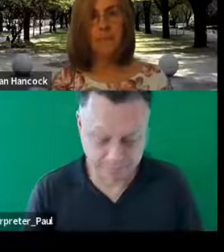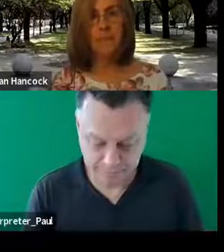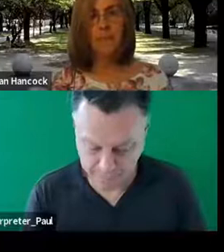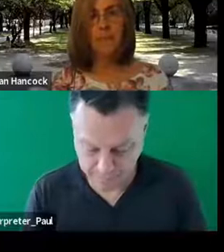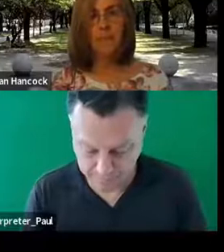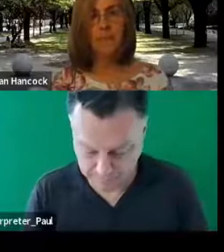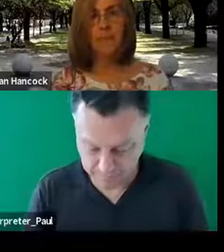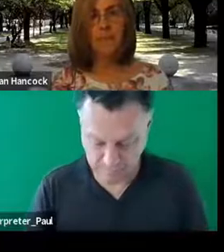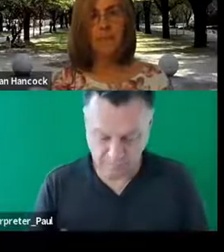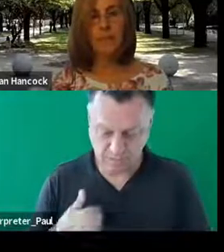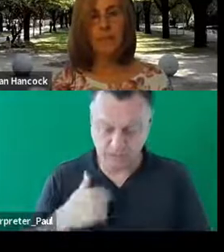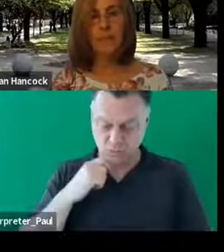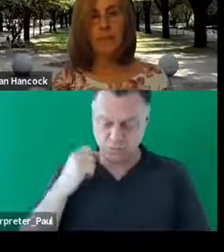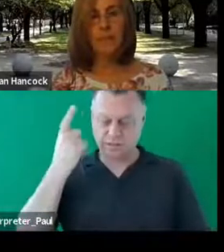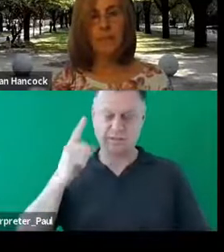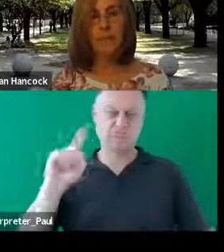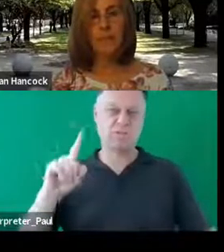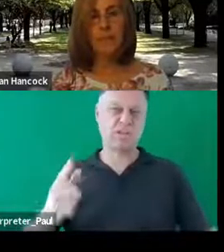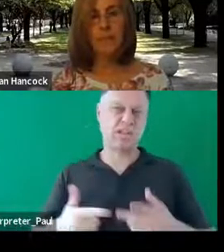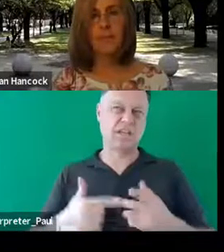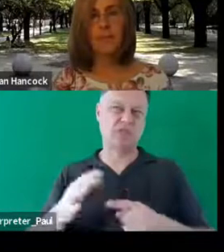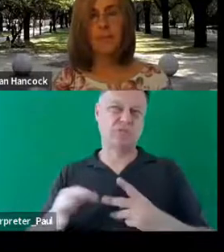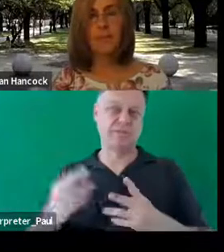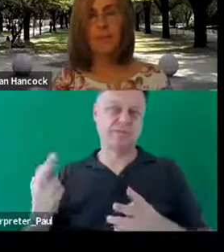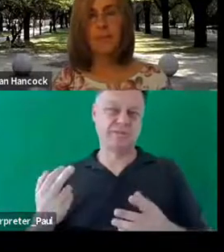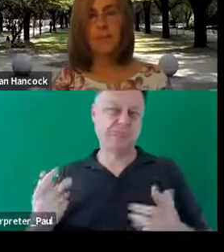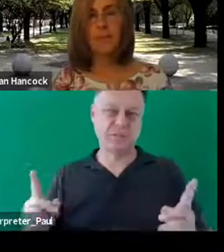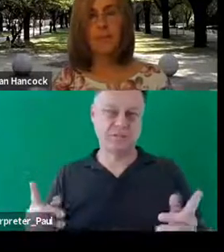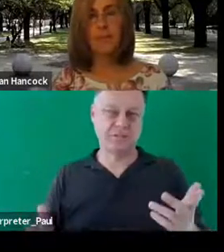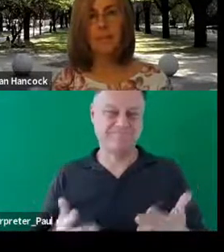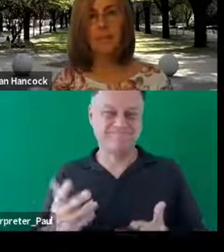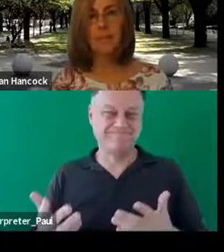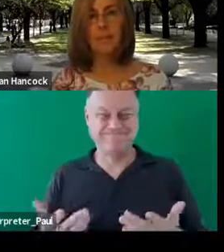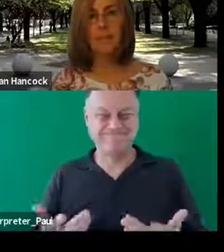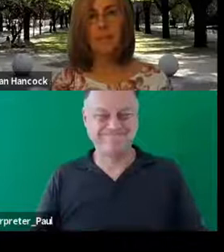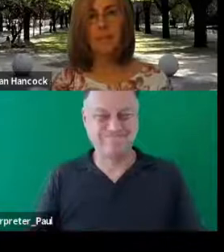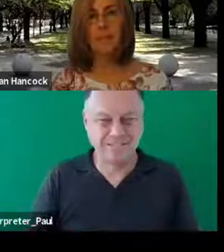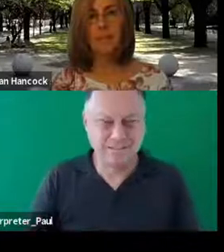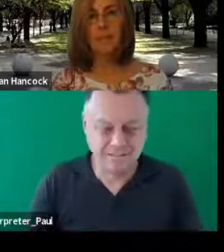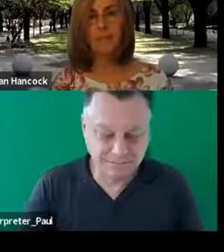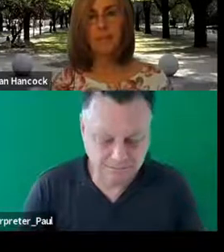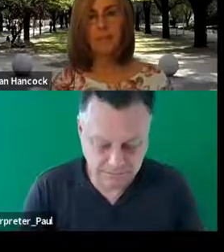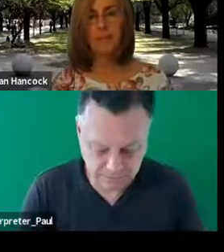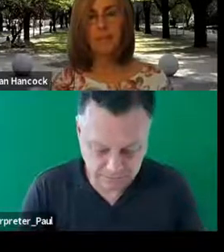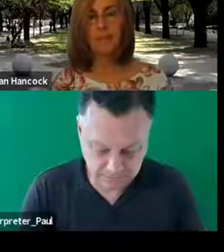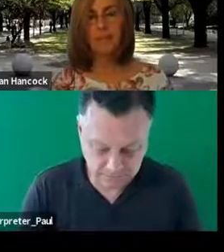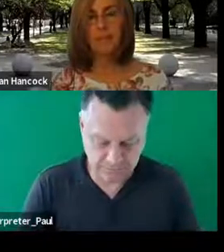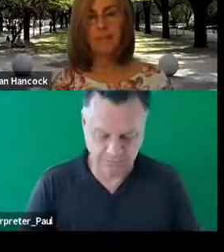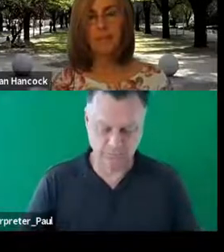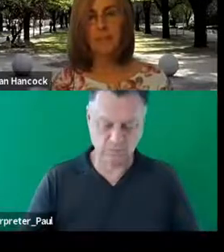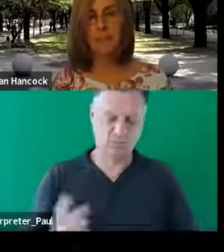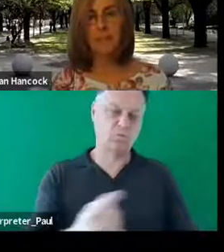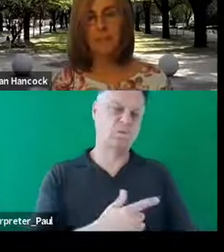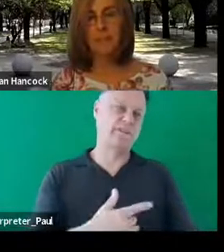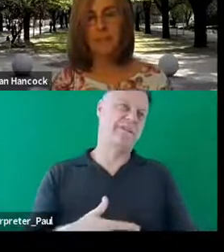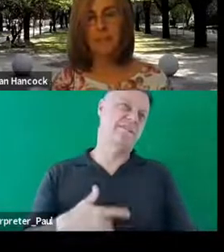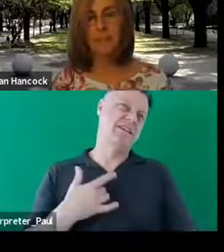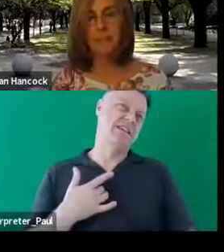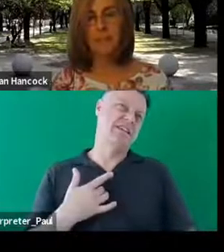before that but we still, kind of, feel like that’s a better option than limiting the time in